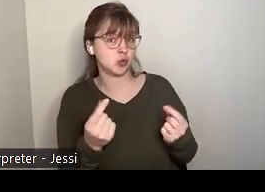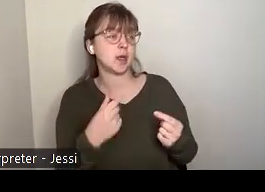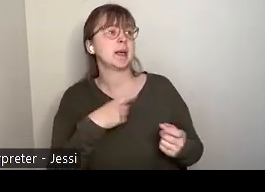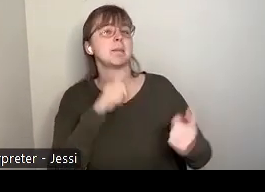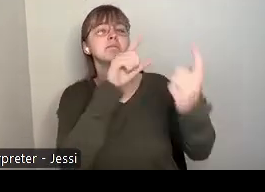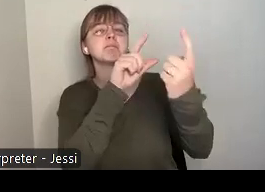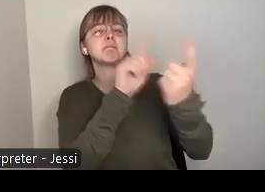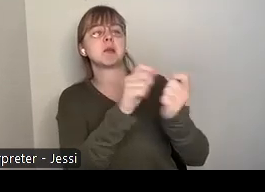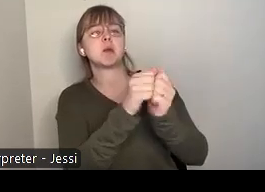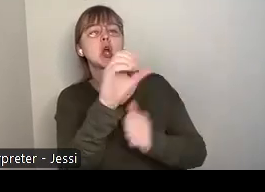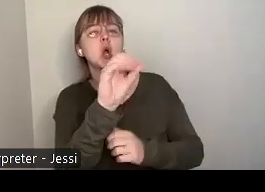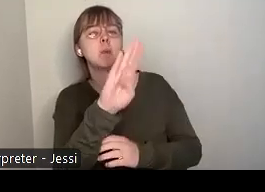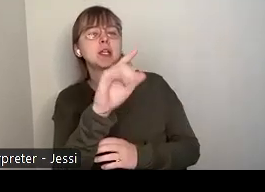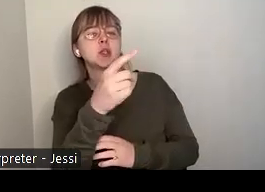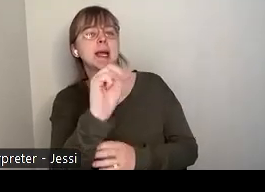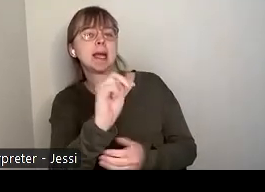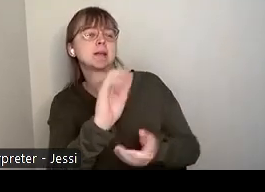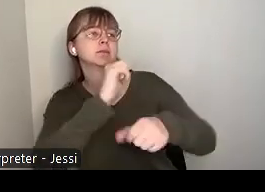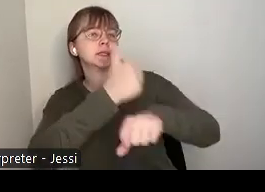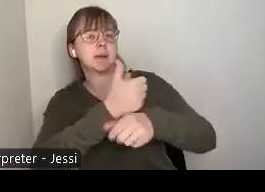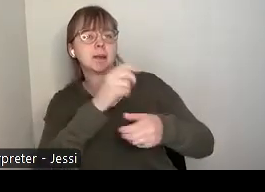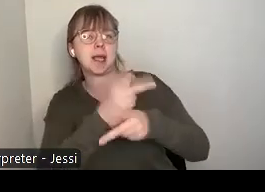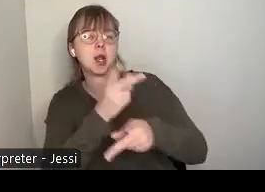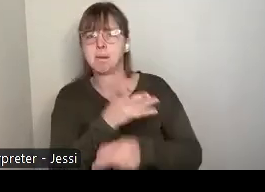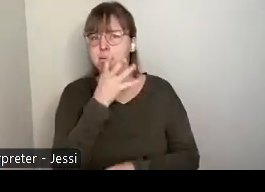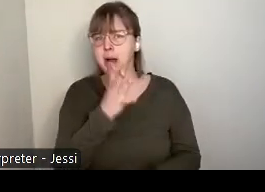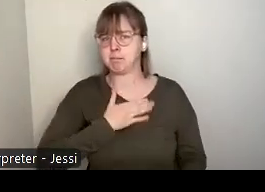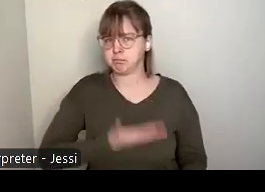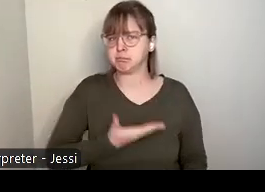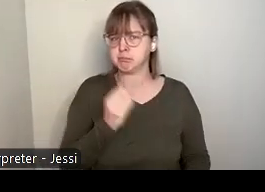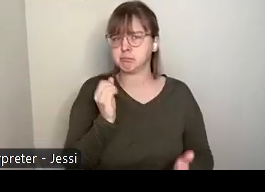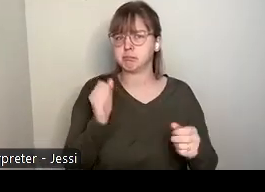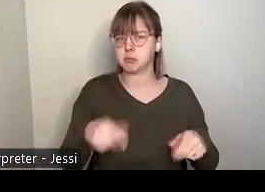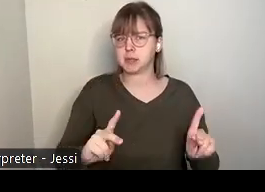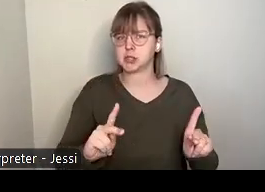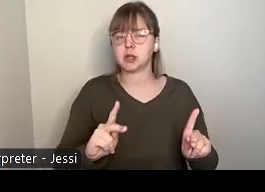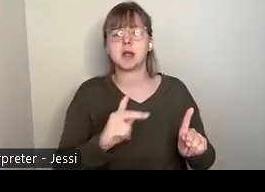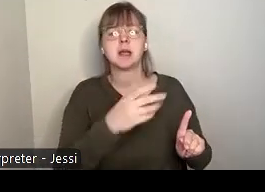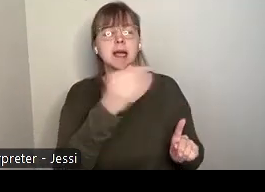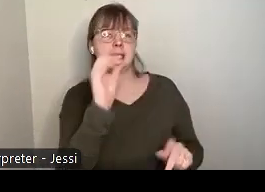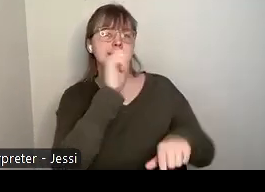Mom's permission and help link her to some longer term behavioral health support through the OB